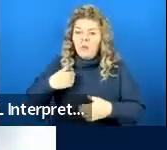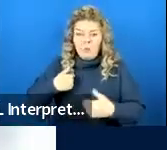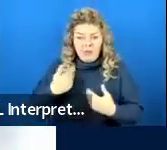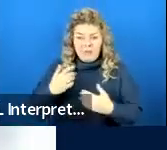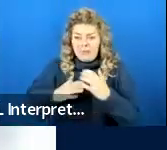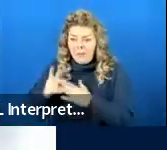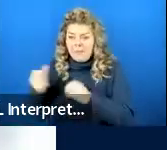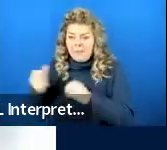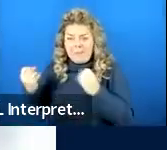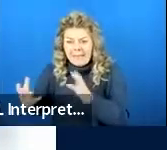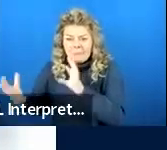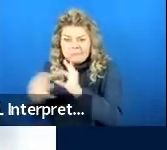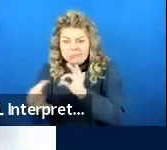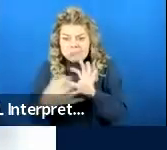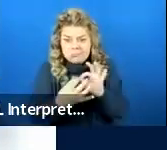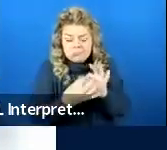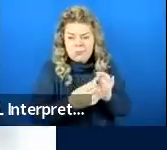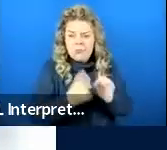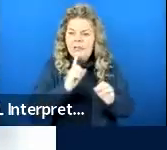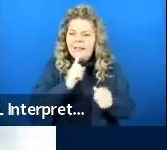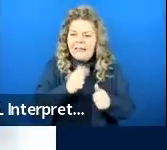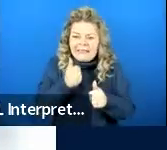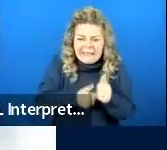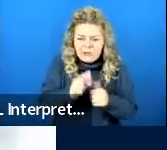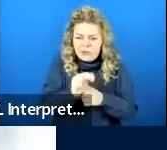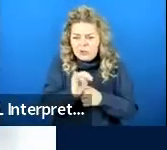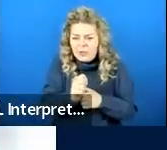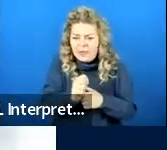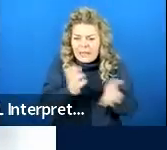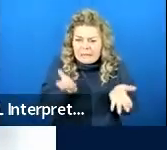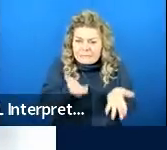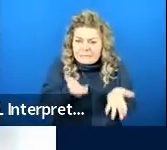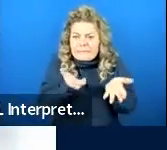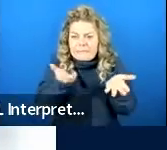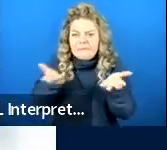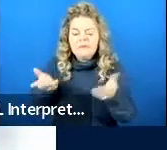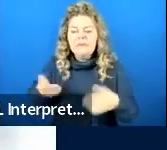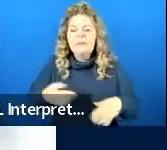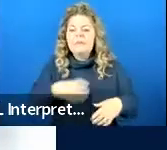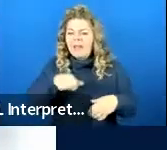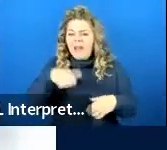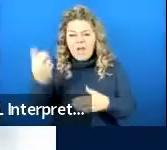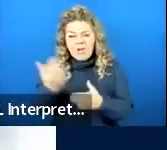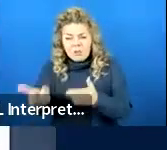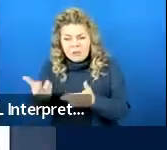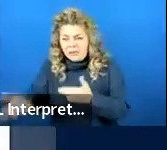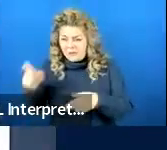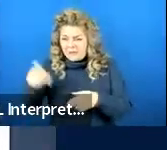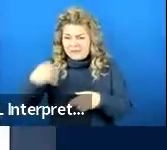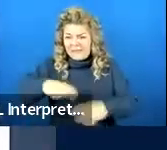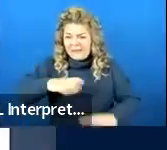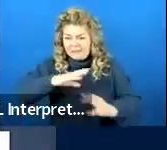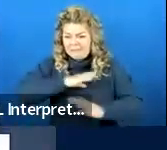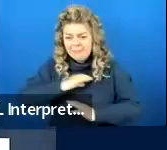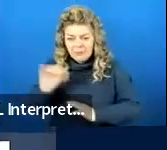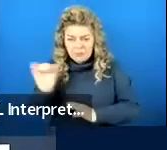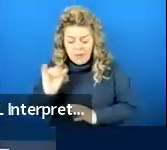to get deep into unit specific upskilling and other resource needs. At the ground level, these practices matter